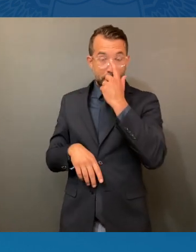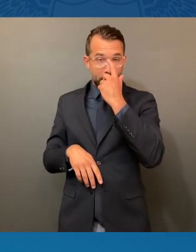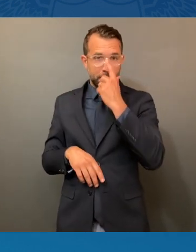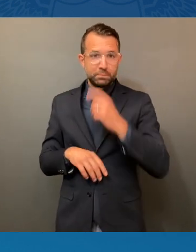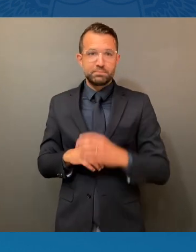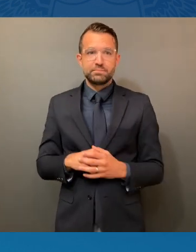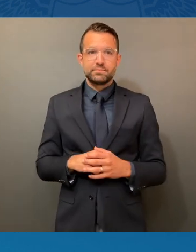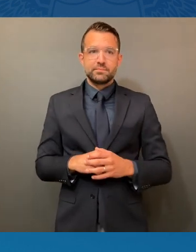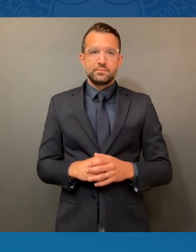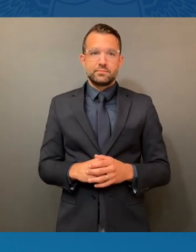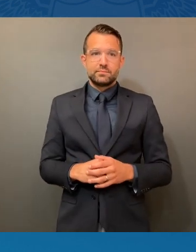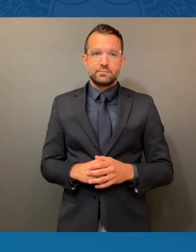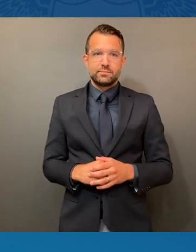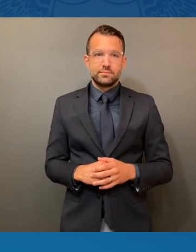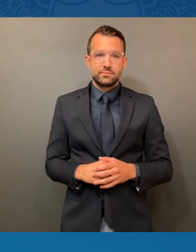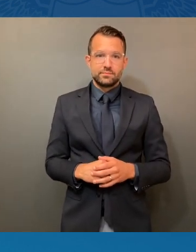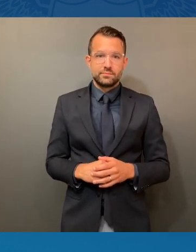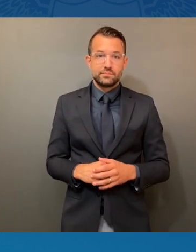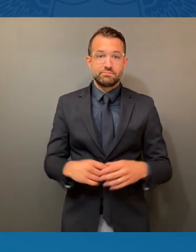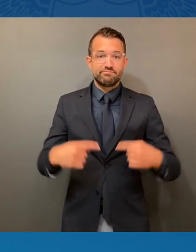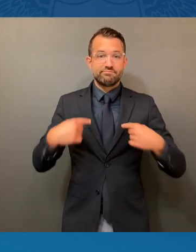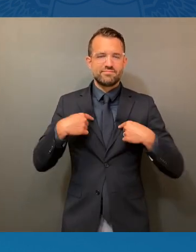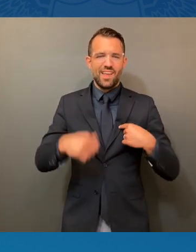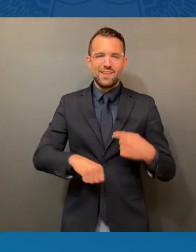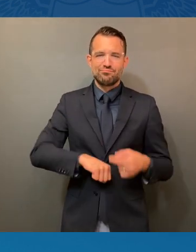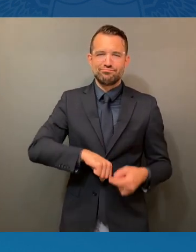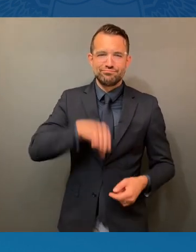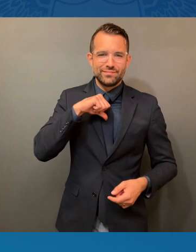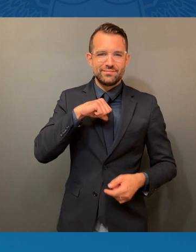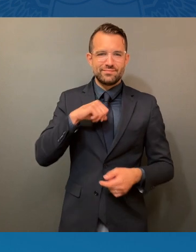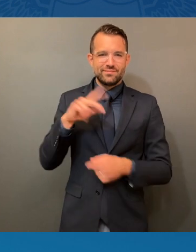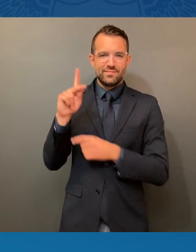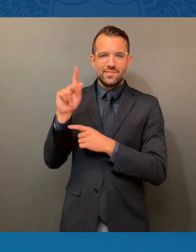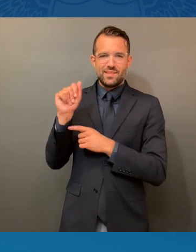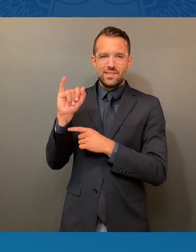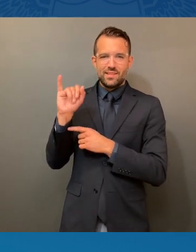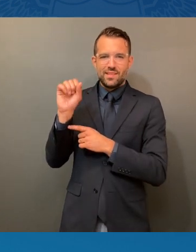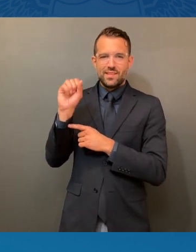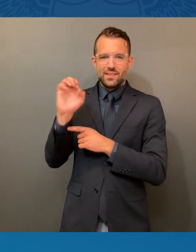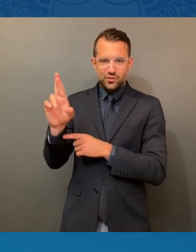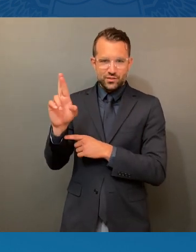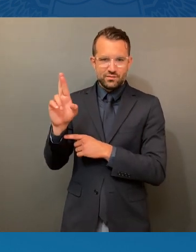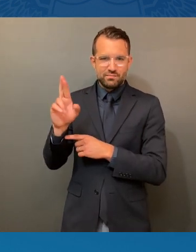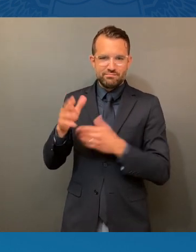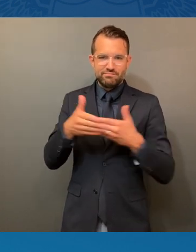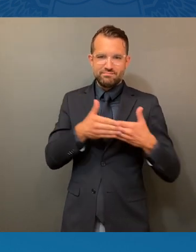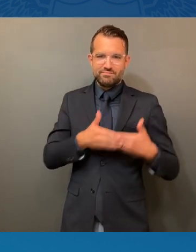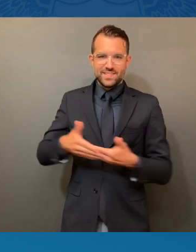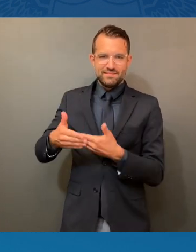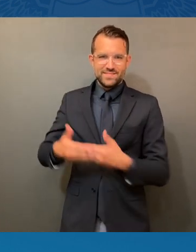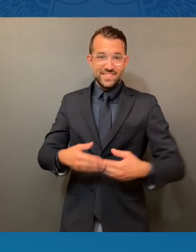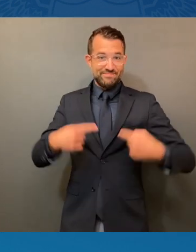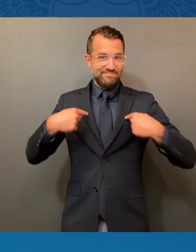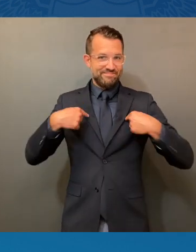I am a proud Kaiser baby. And I stand before you today